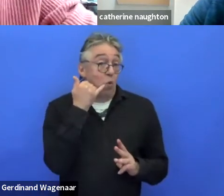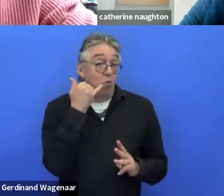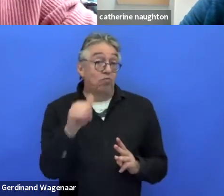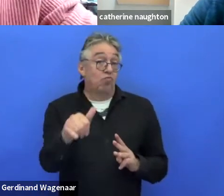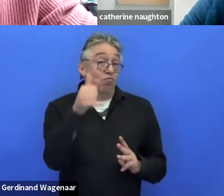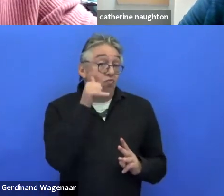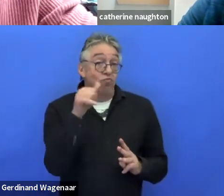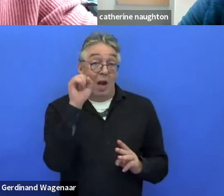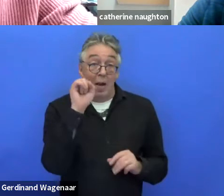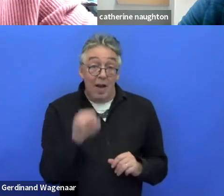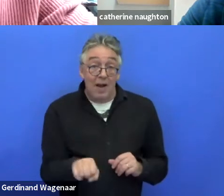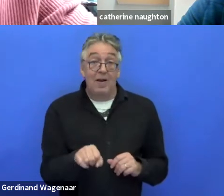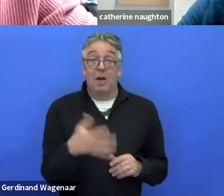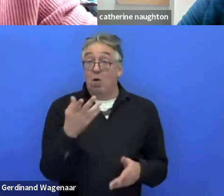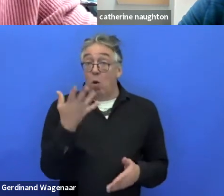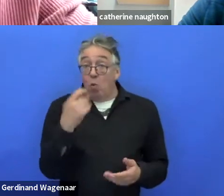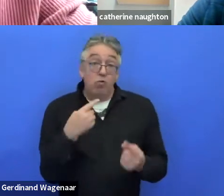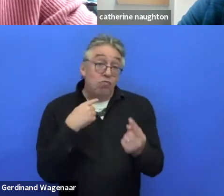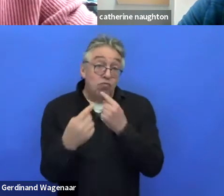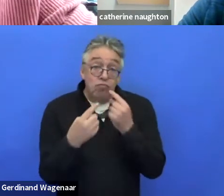on how we could receive your complaint, just call.